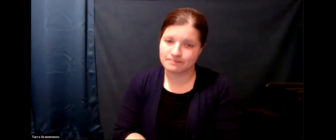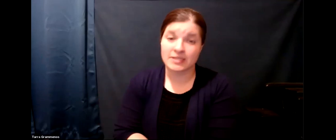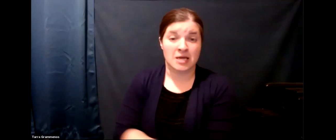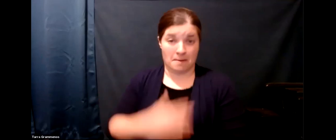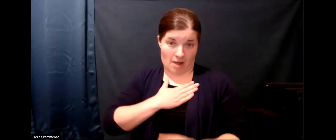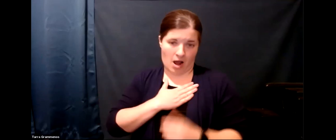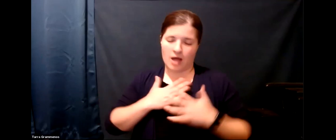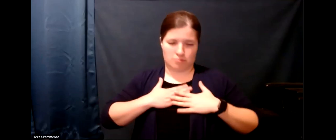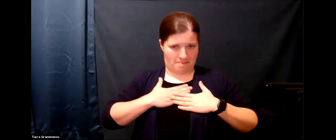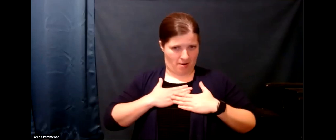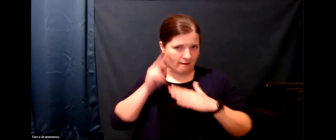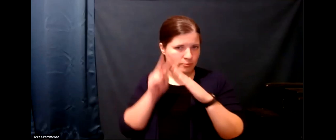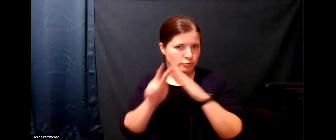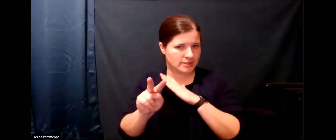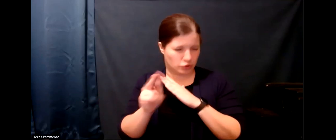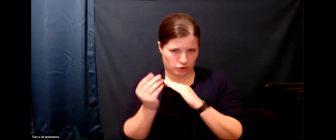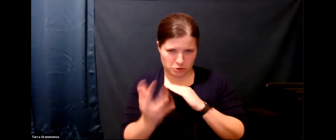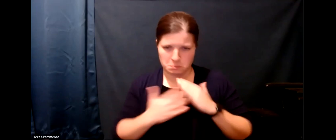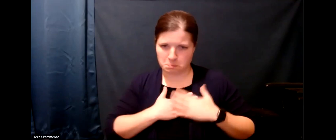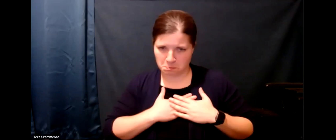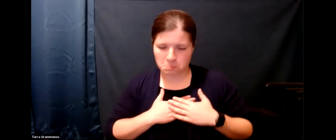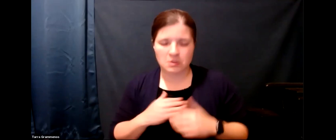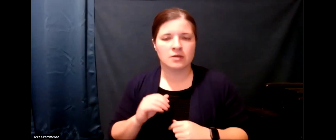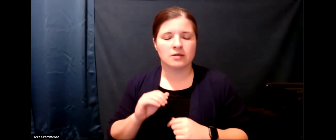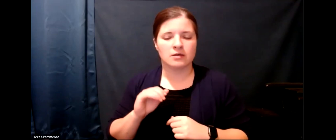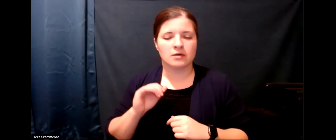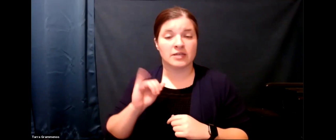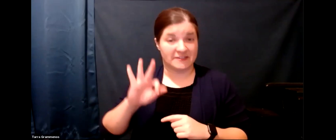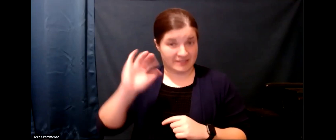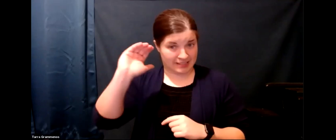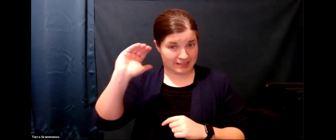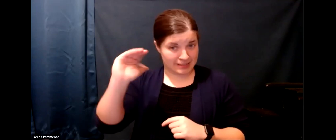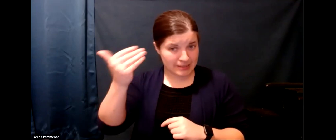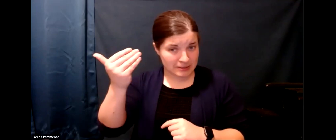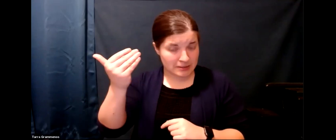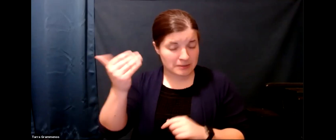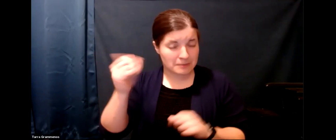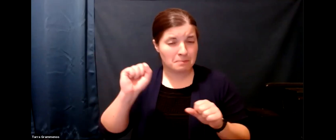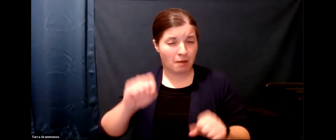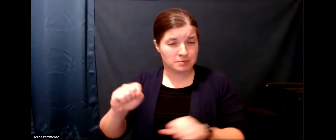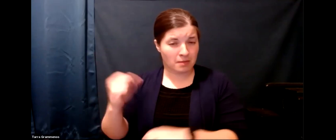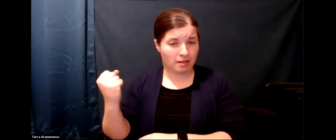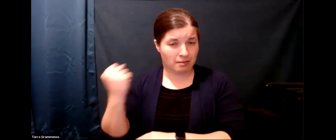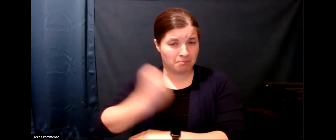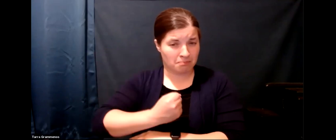is is a prediction is if it looked like that that was going to happen, I think you would see